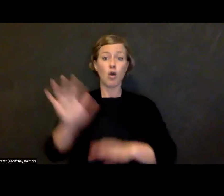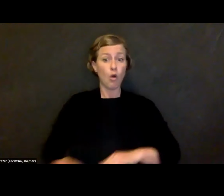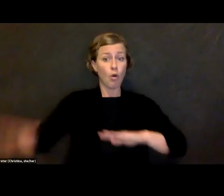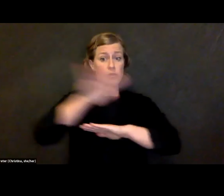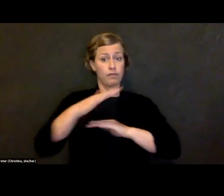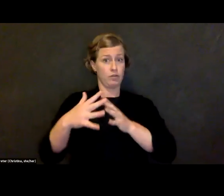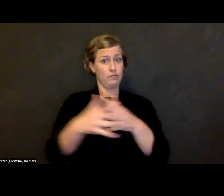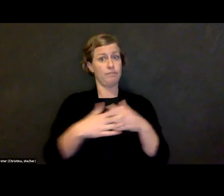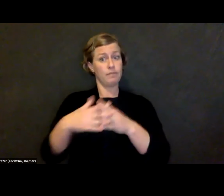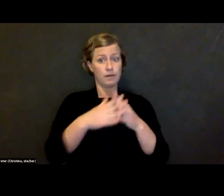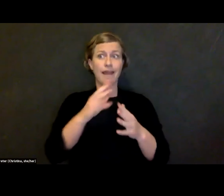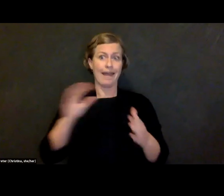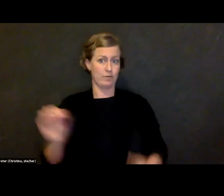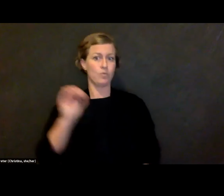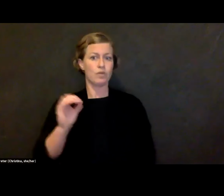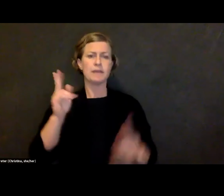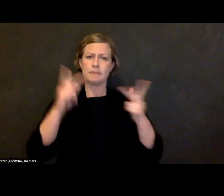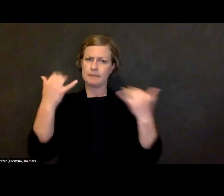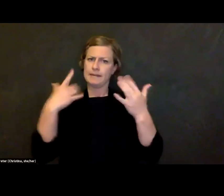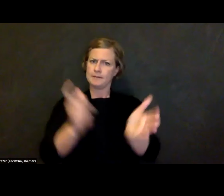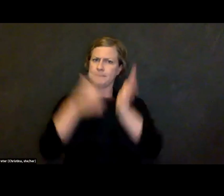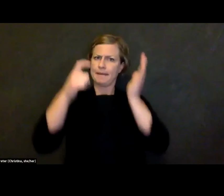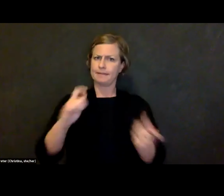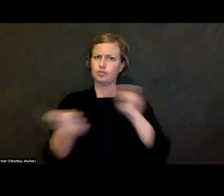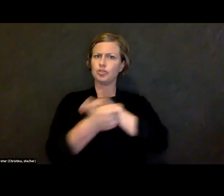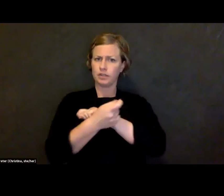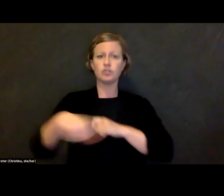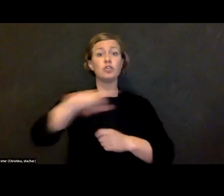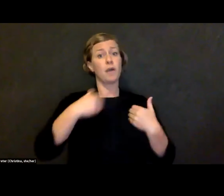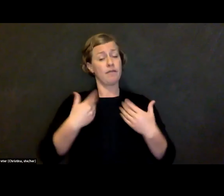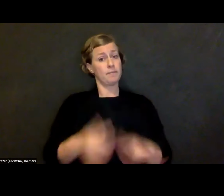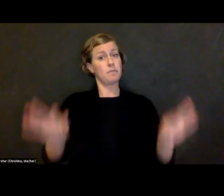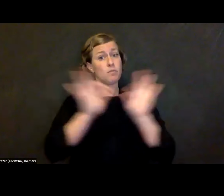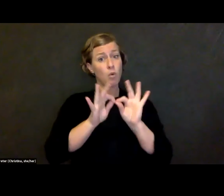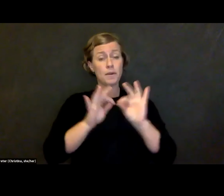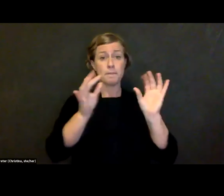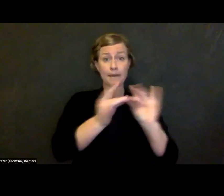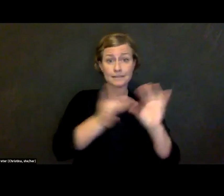consequences with our criminal justice